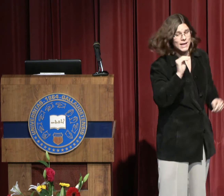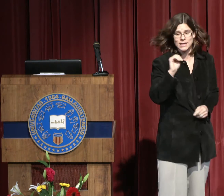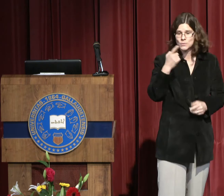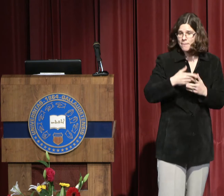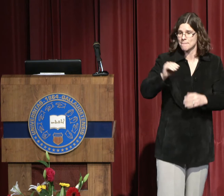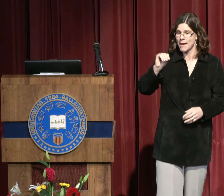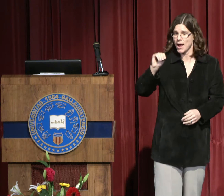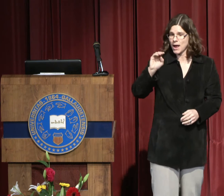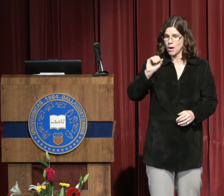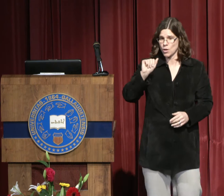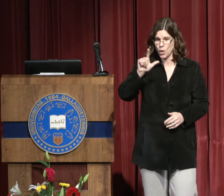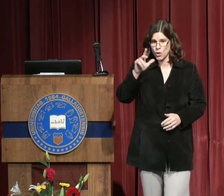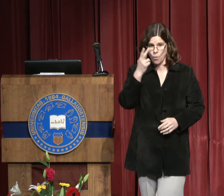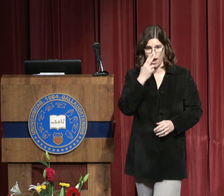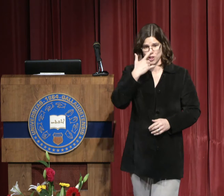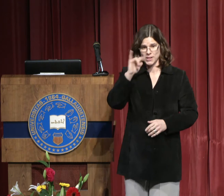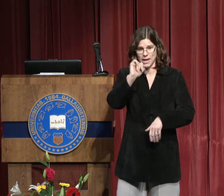Dr. Manning later also measured oxygen levels in the atmosphere at Bering head, New Zealand.